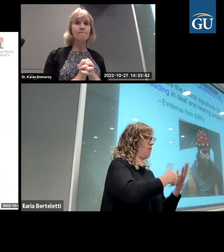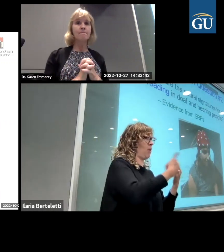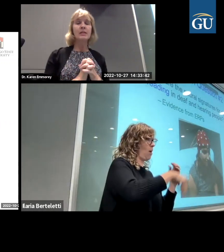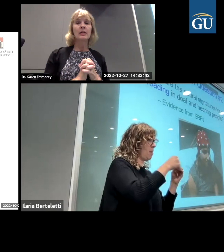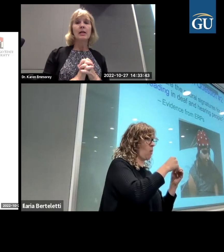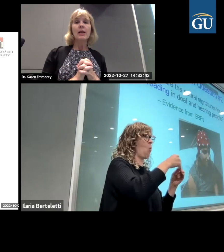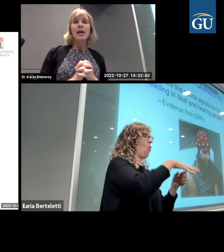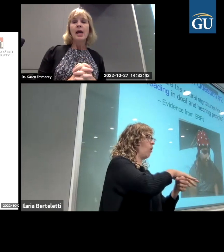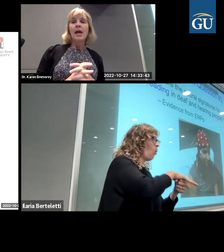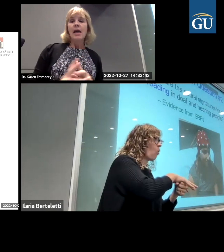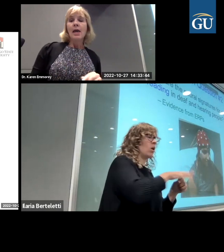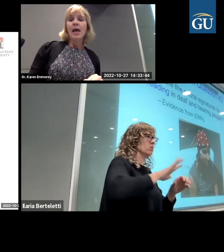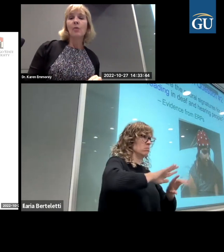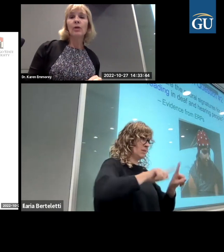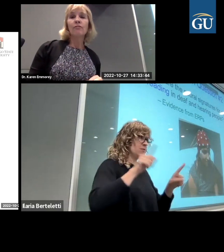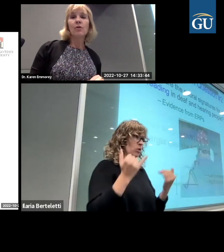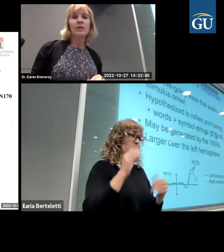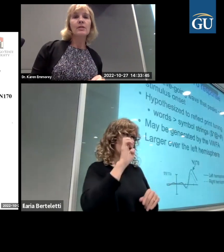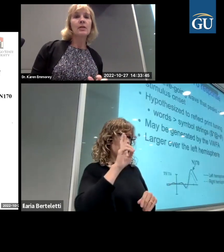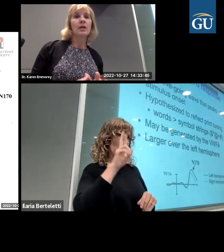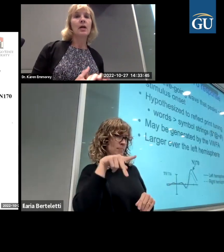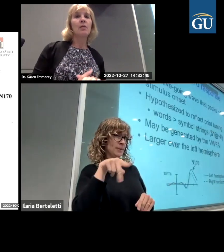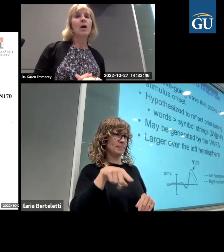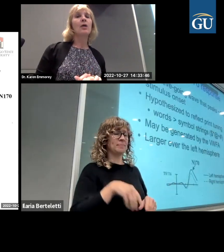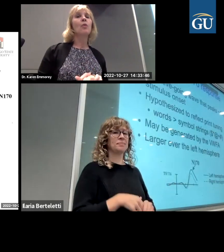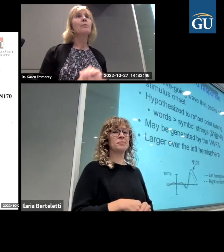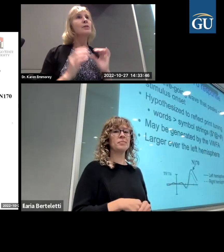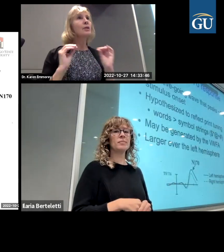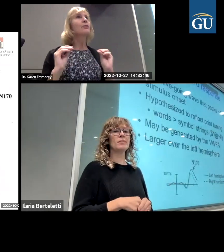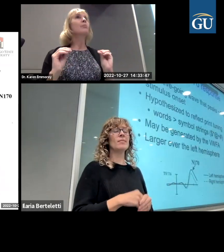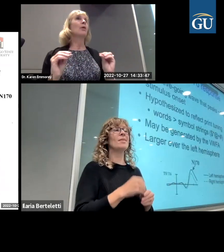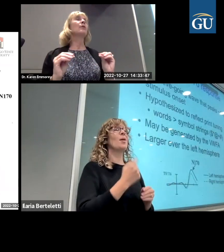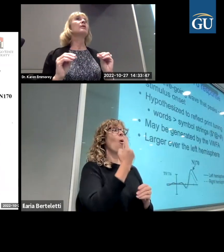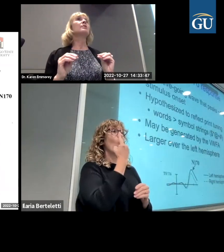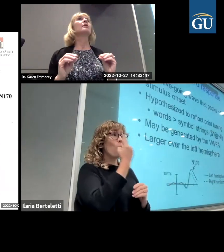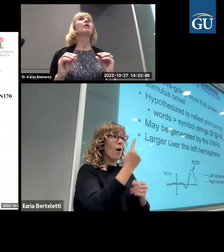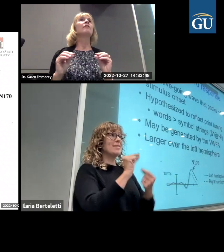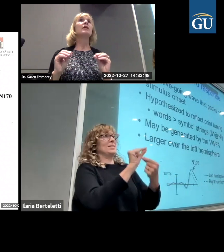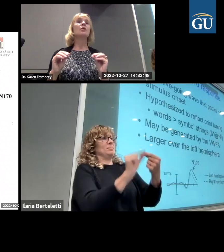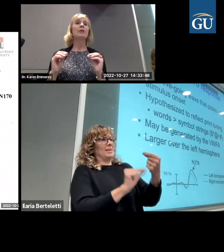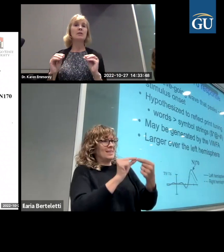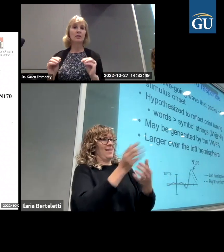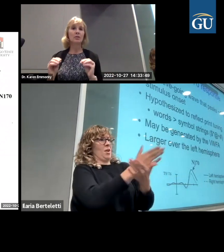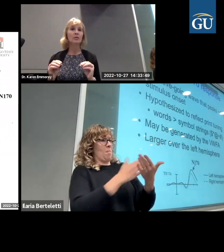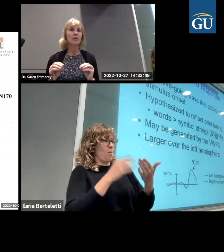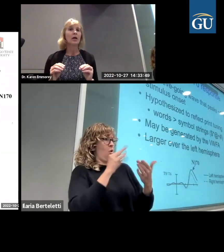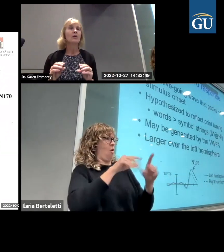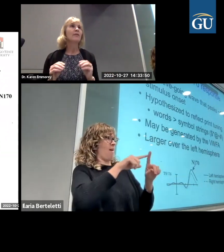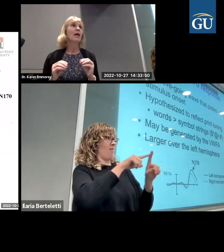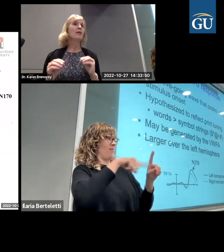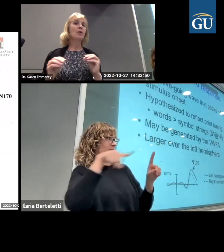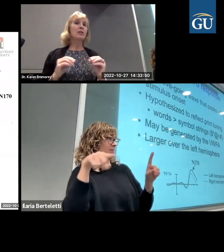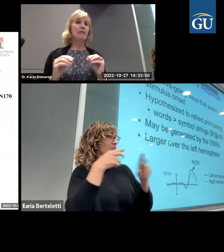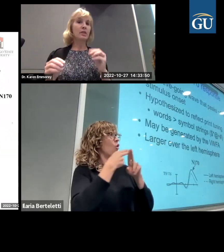So this is um a negative going wave that peaks about one hundred and seventy milliseconds has its name after the stimulus onset,